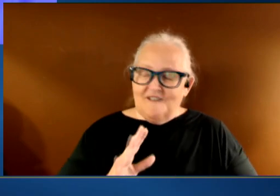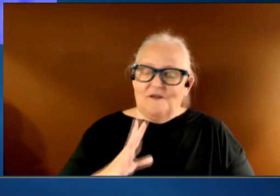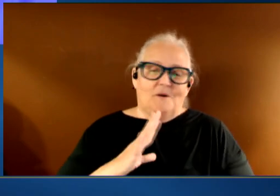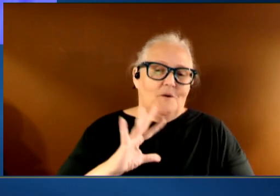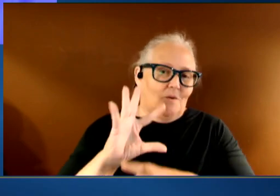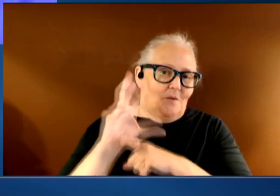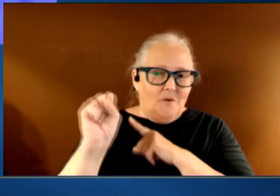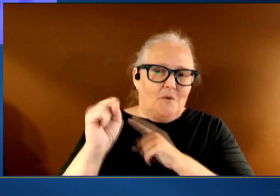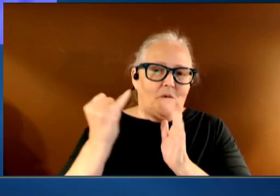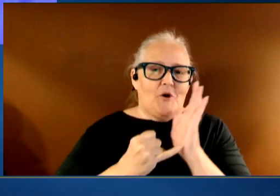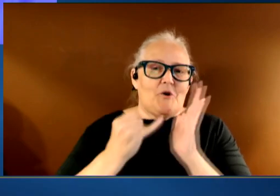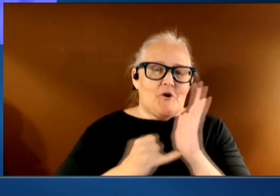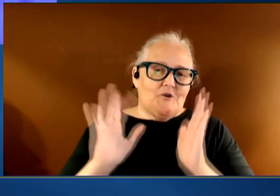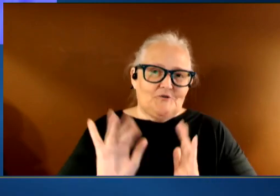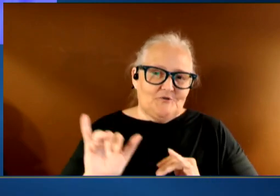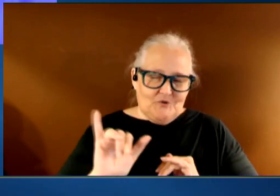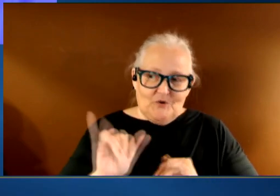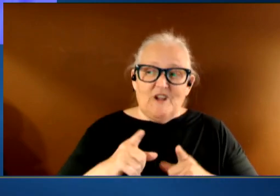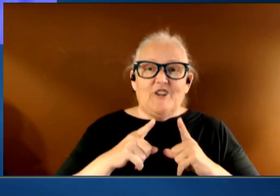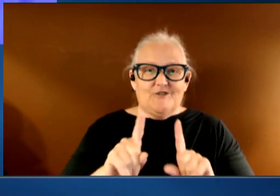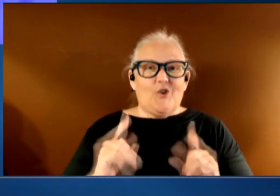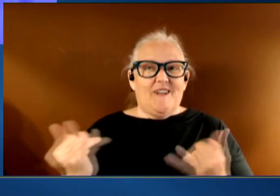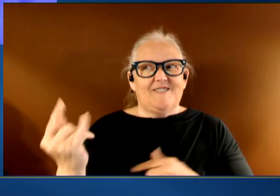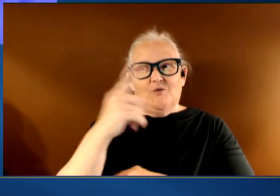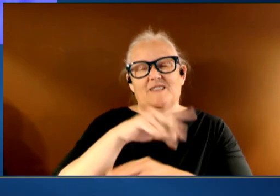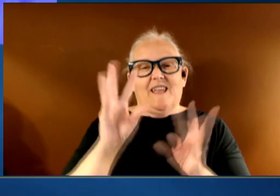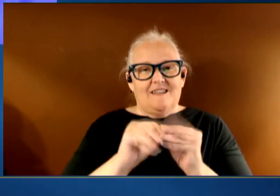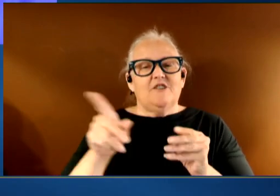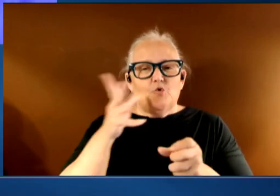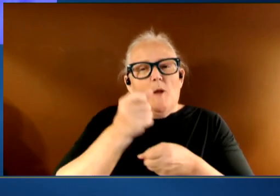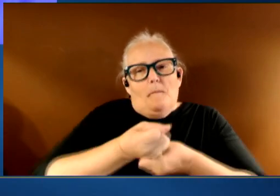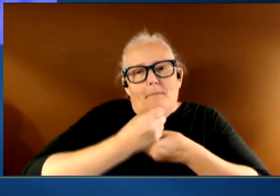and throughout the summit, she will be creating artistic renderings reflecting the energy, tone,